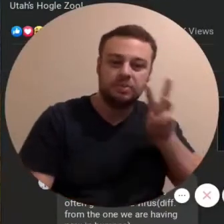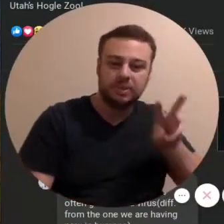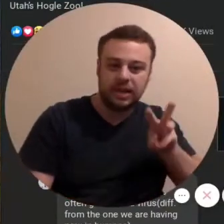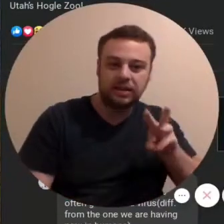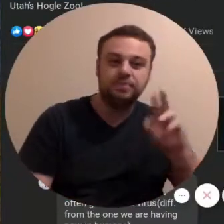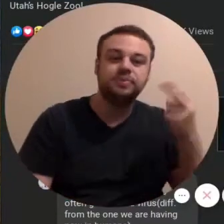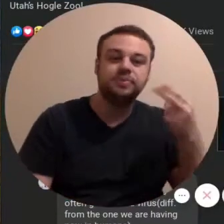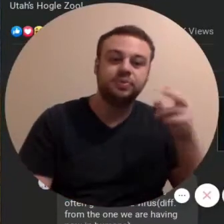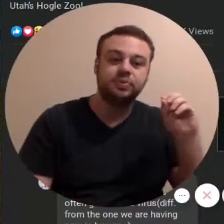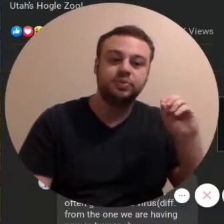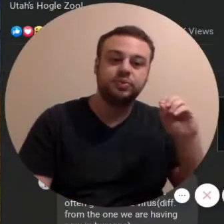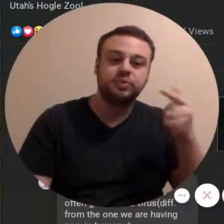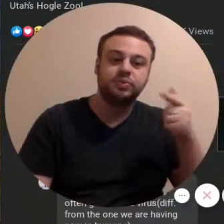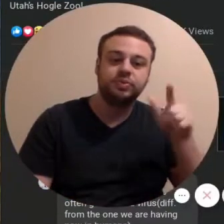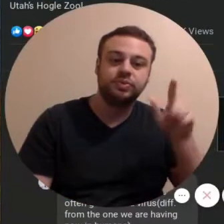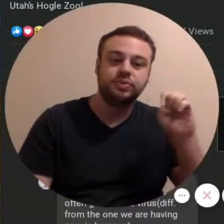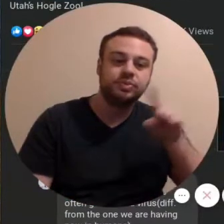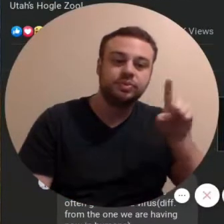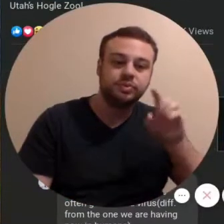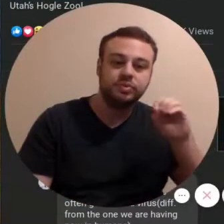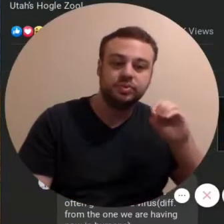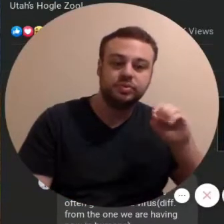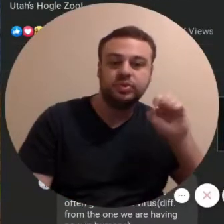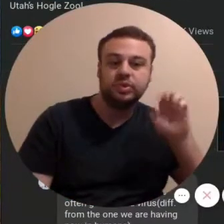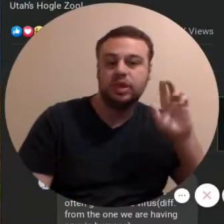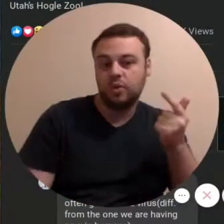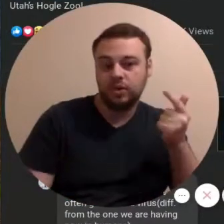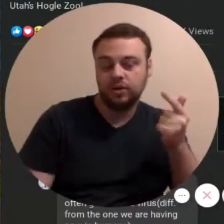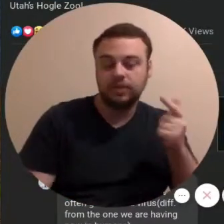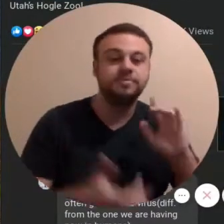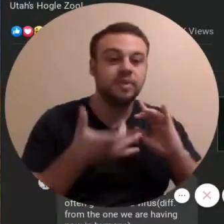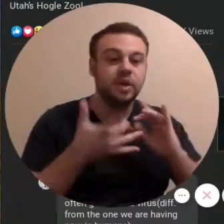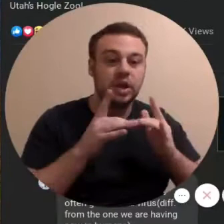And also, hey- we have a really fun thing I haven't mentioned in a